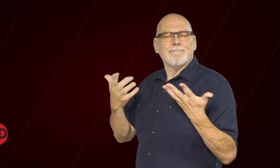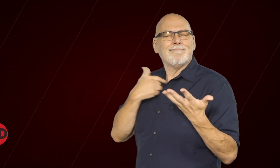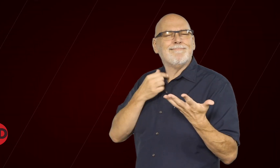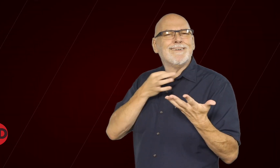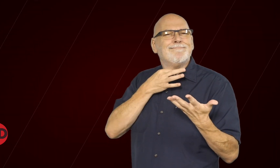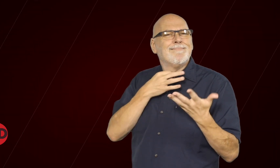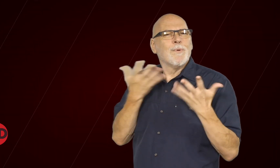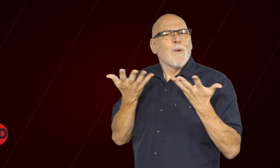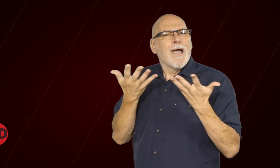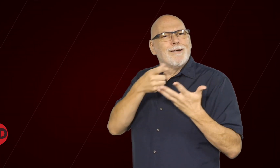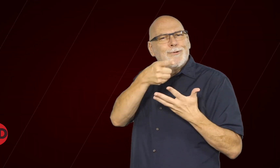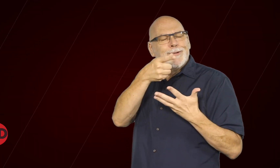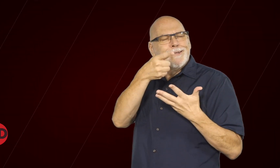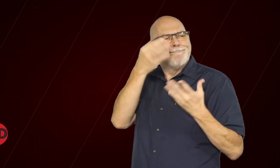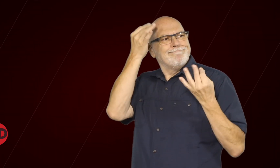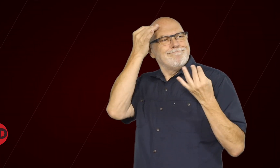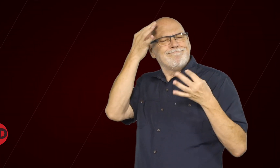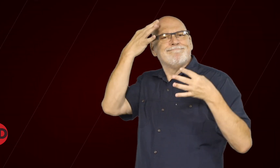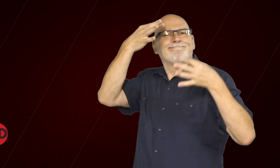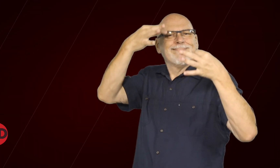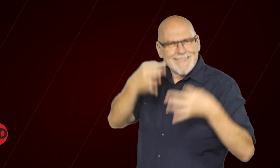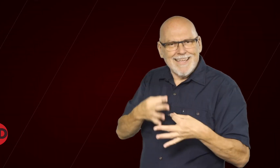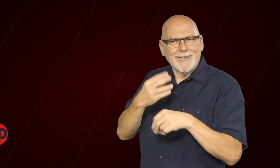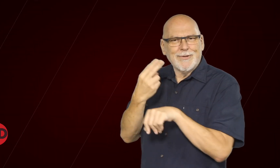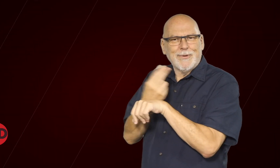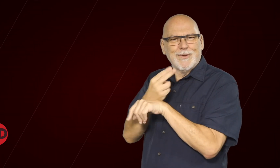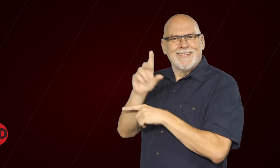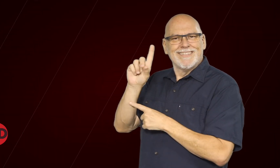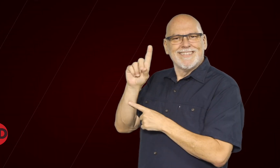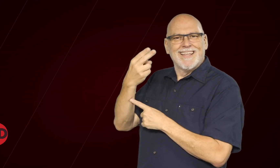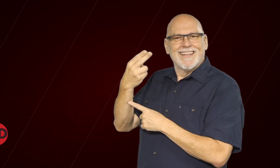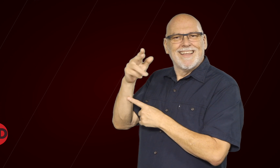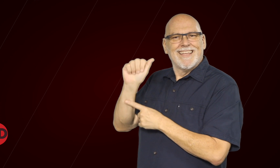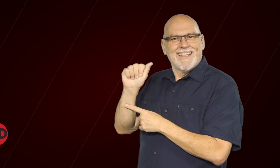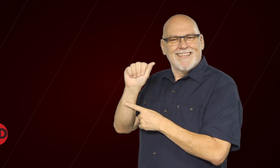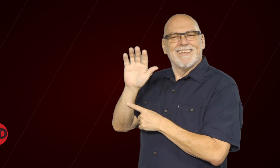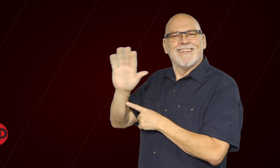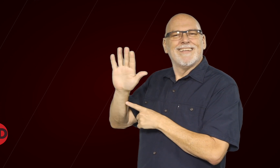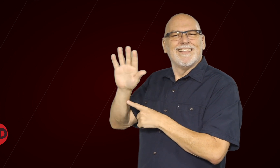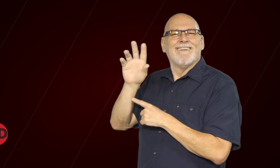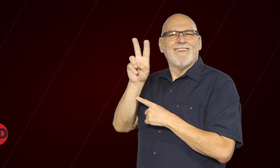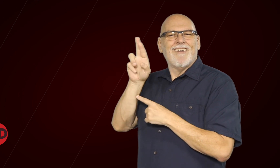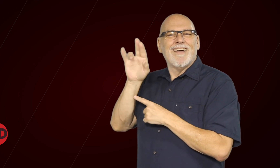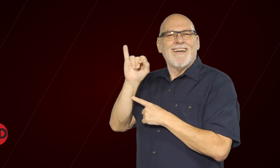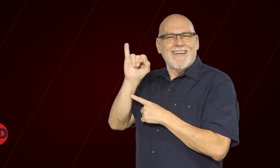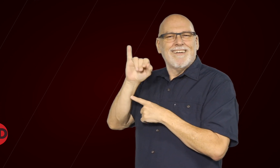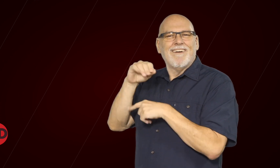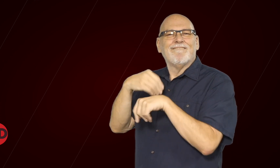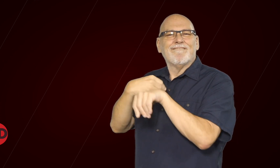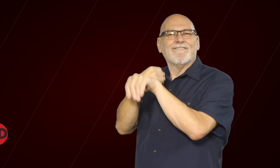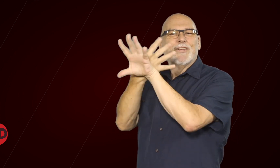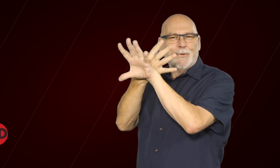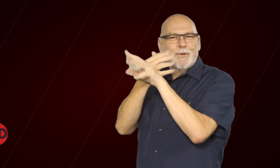[ANSELMO]: What led to this decision to use "DHA's Video Remote